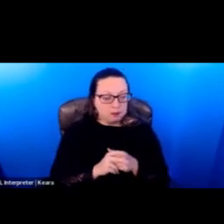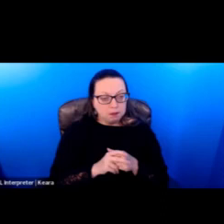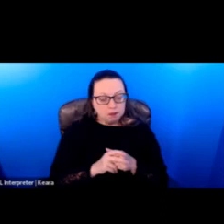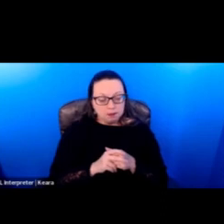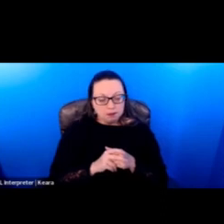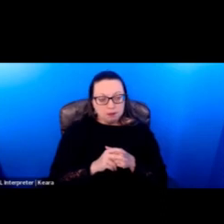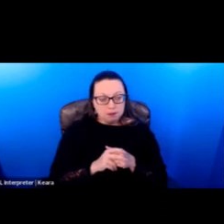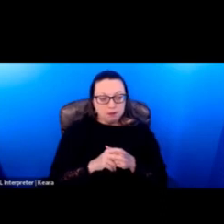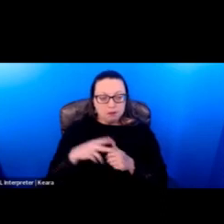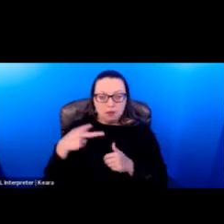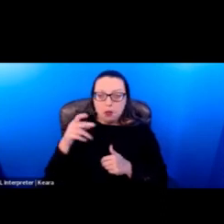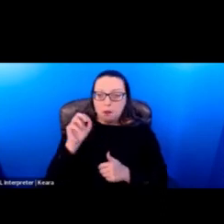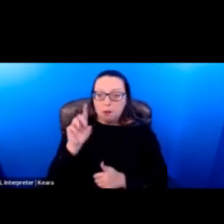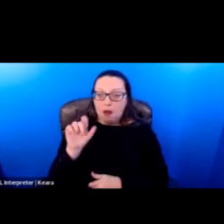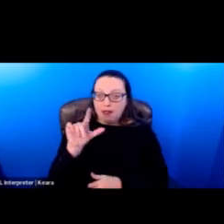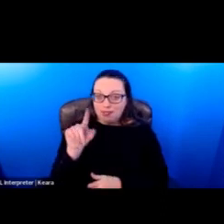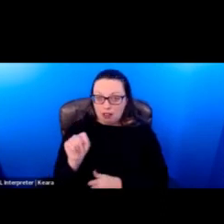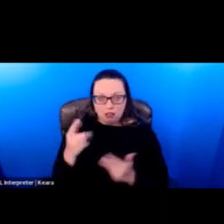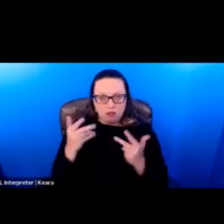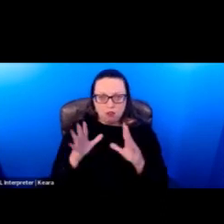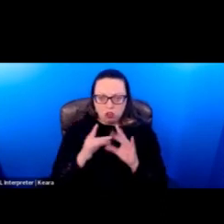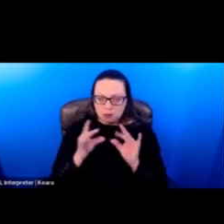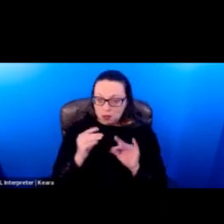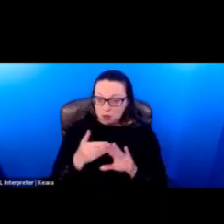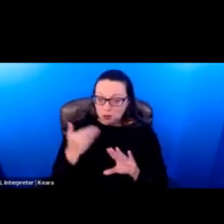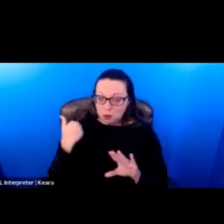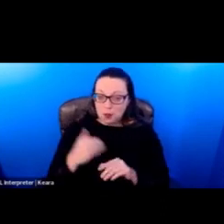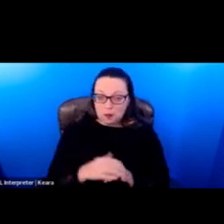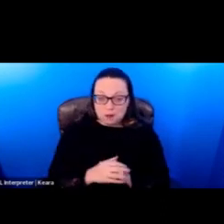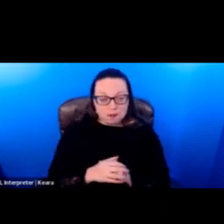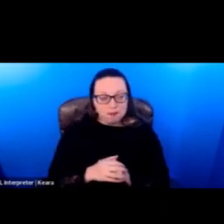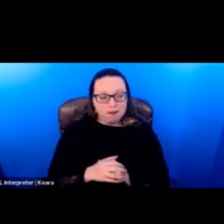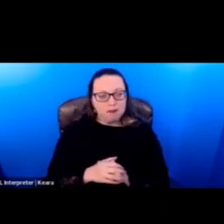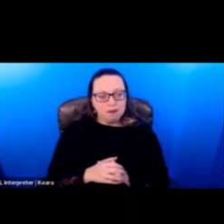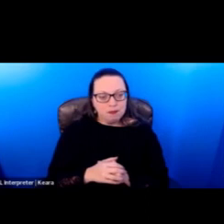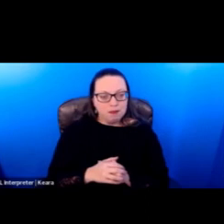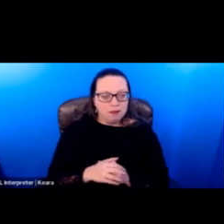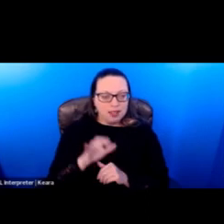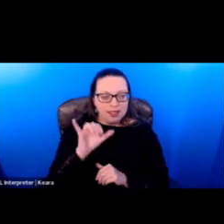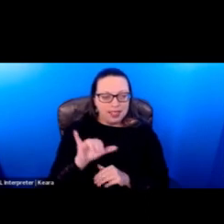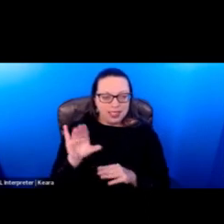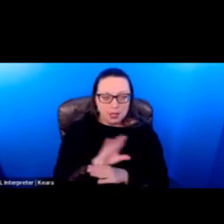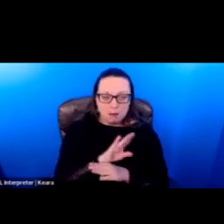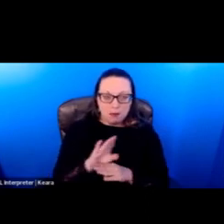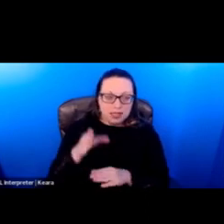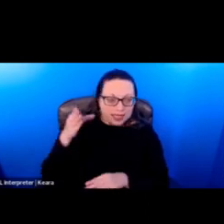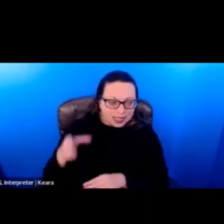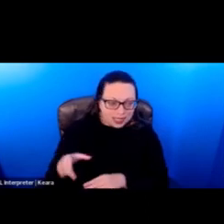podcast that was mentioned earlier as well. And this one is The Business Side of Things: Employment and Brain Injury.